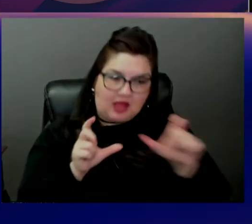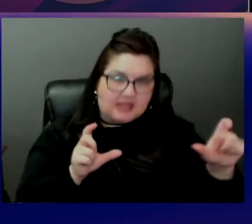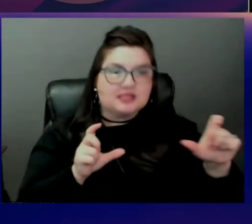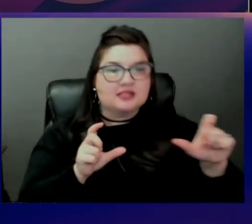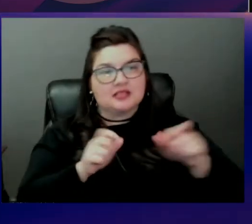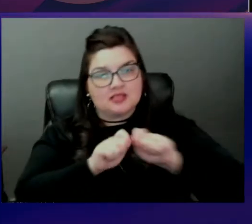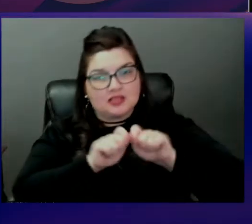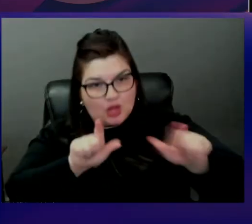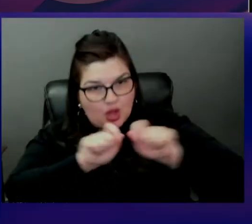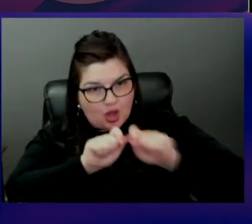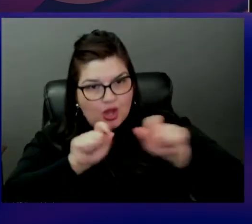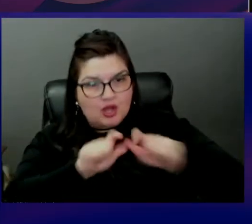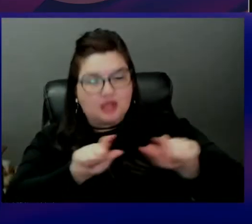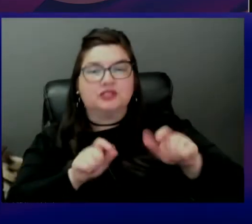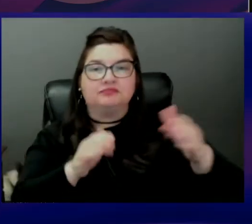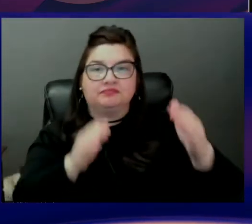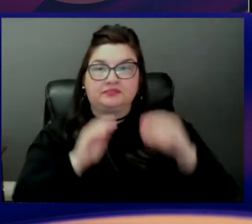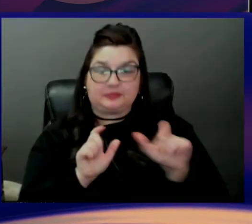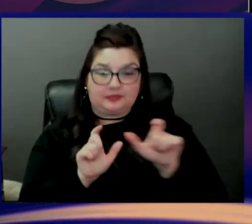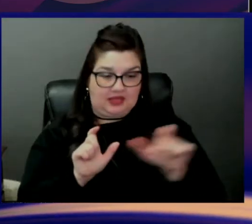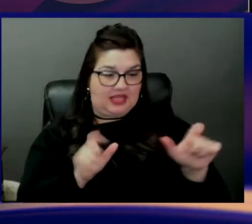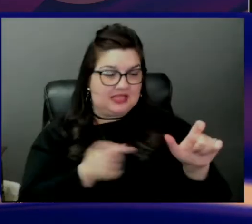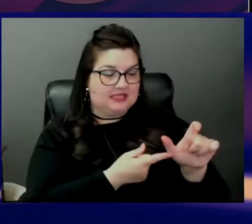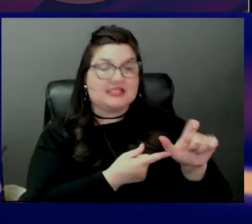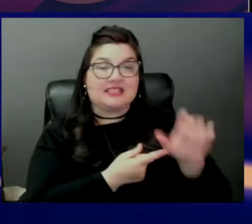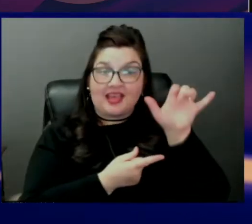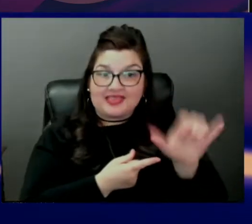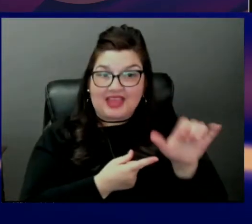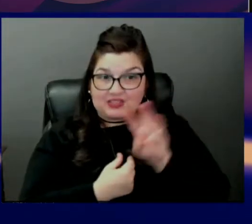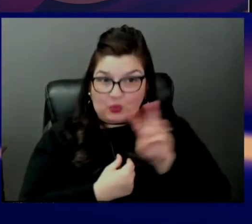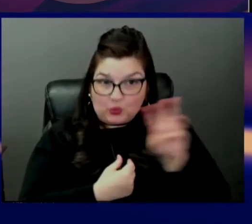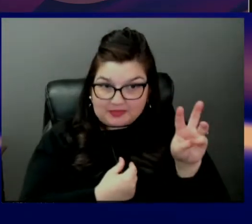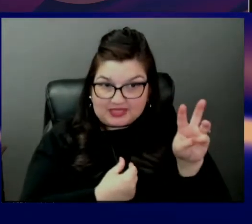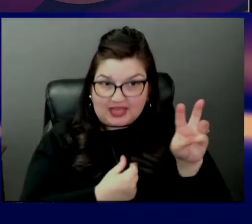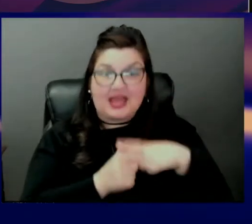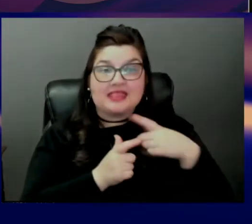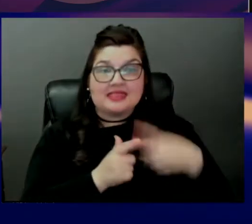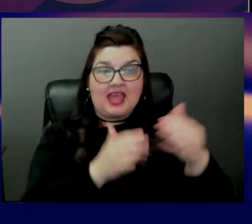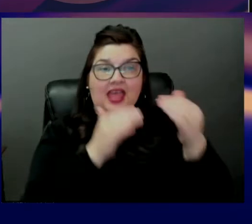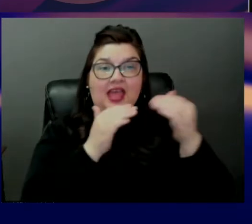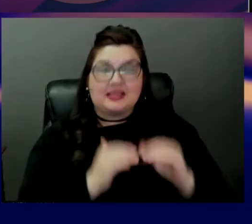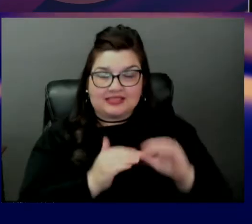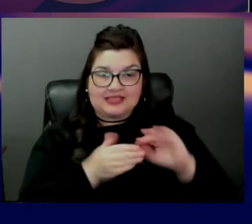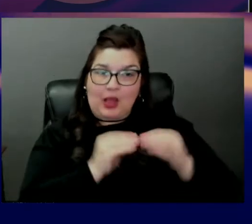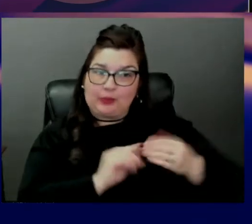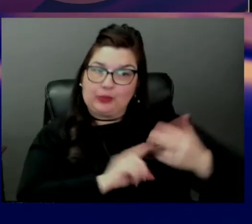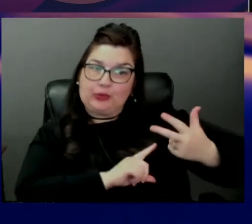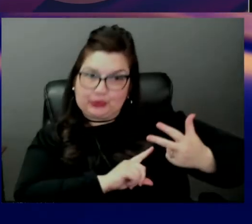that instance as the website. And then episode three, we started scaling.